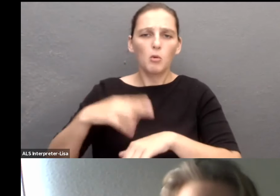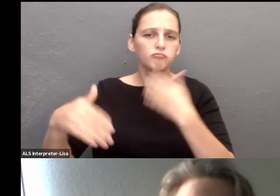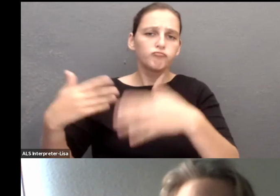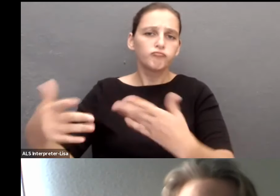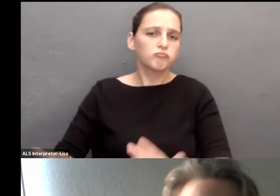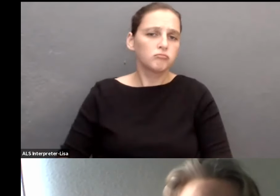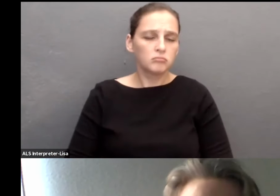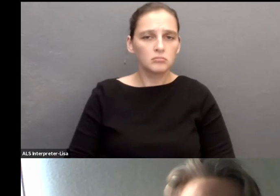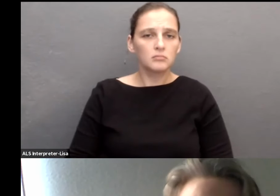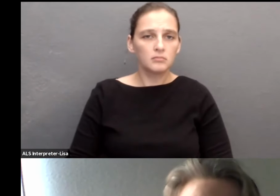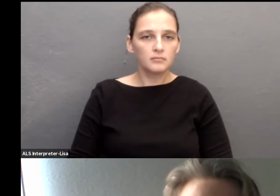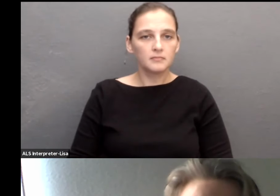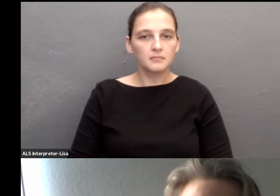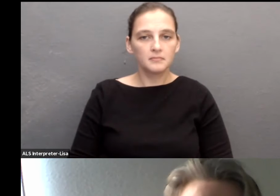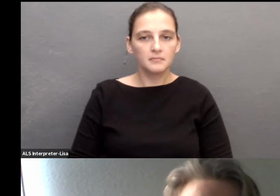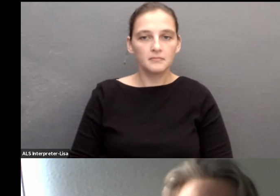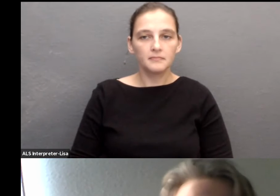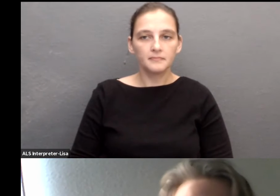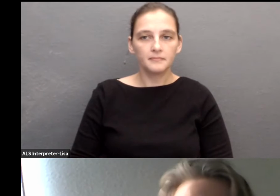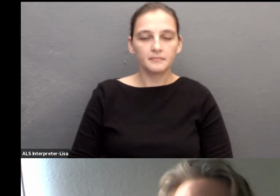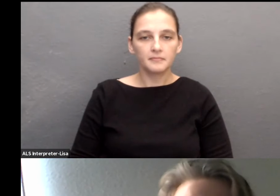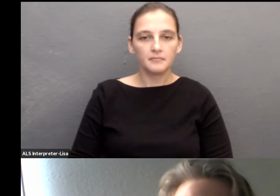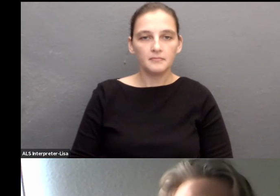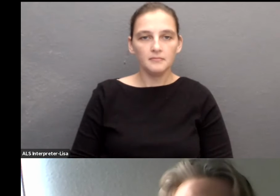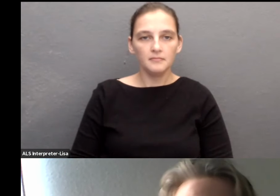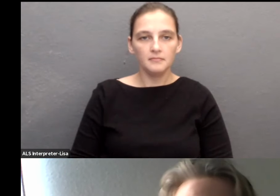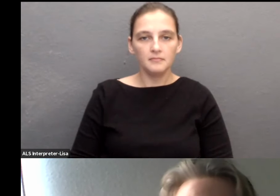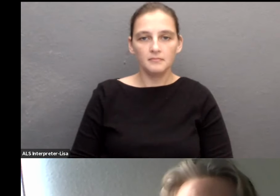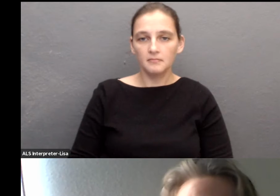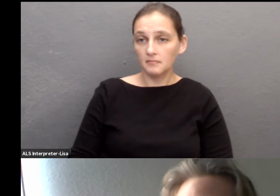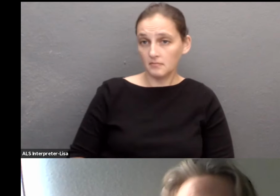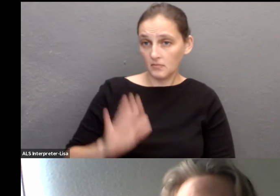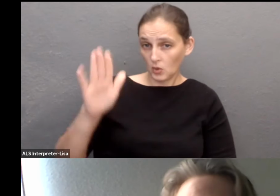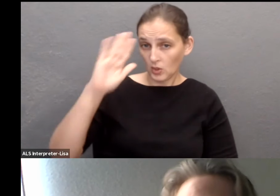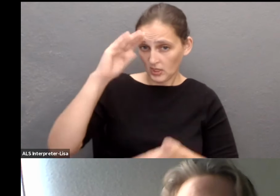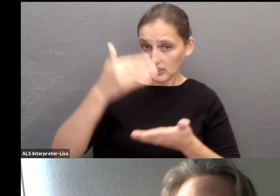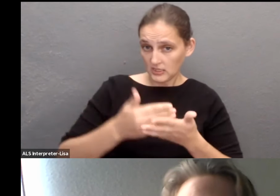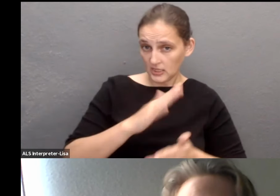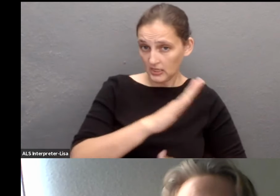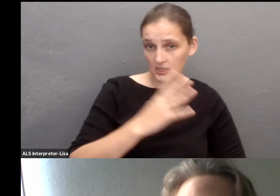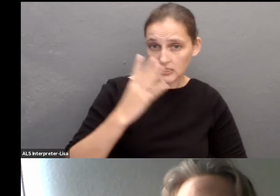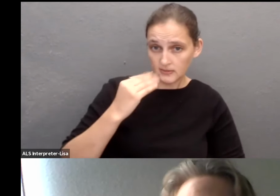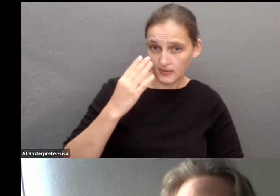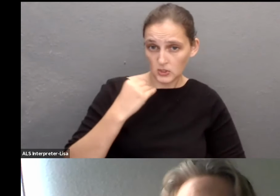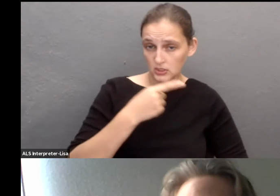Peggy Holtz: What was your son's experience? Like, I mean from the time that you got there